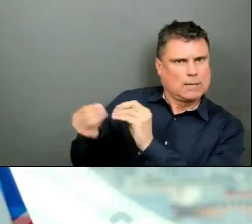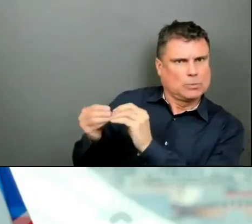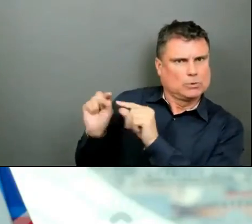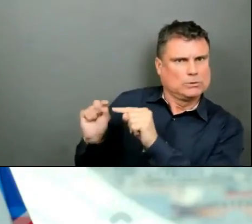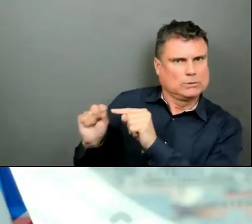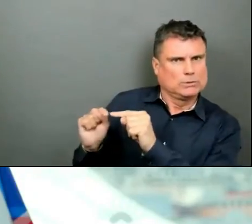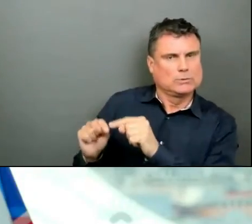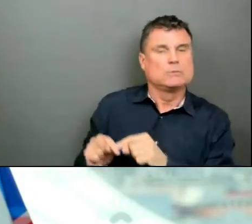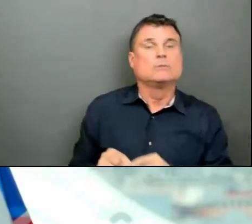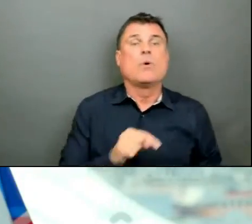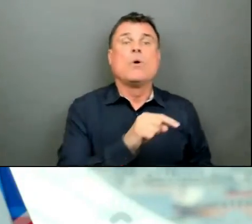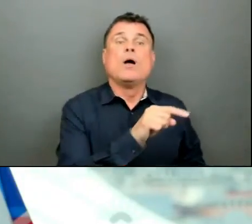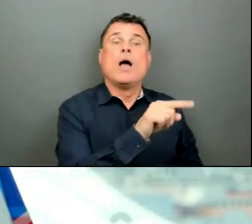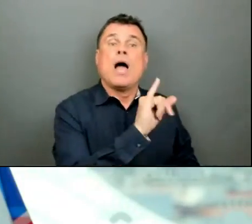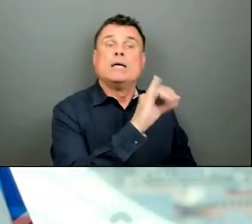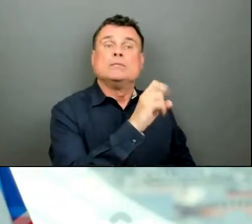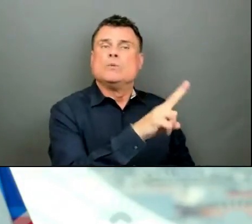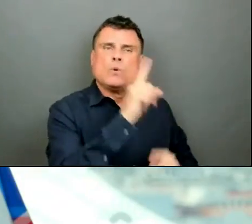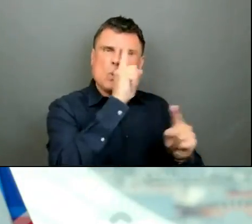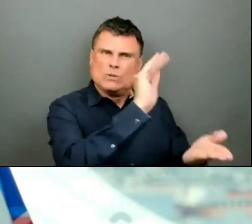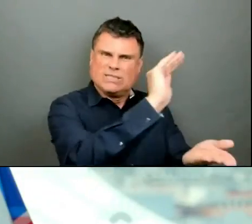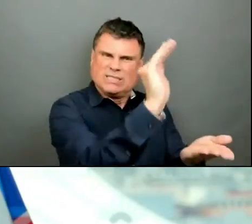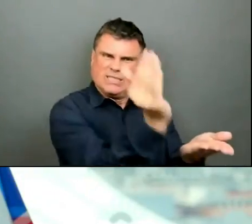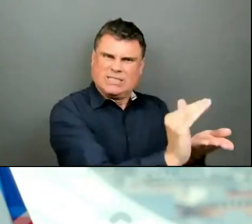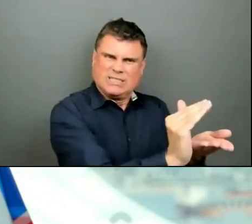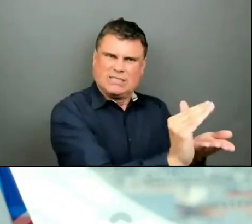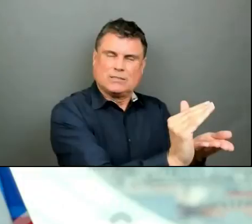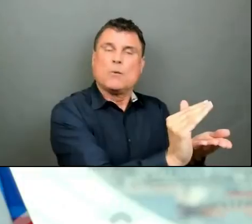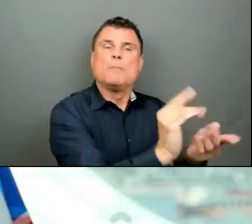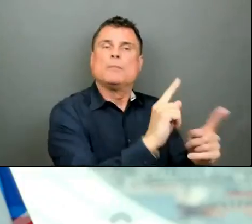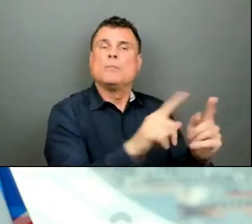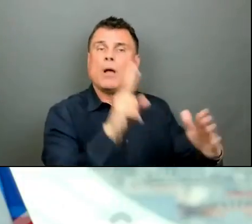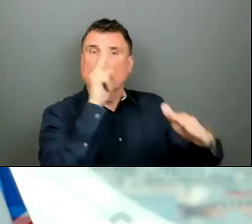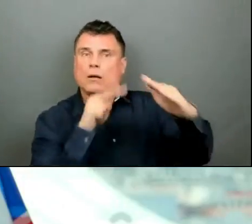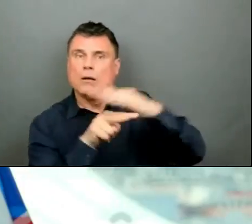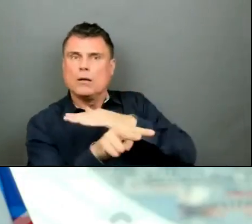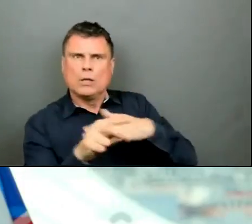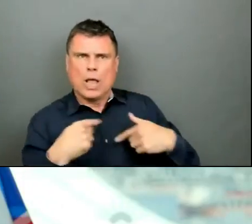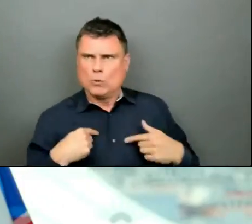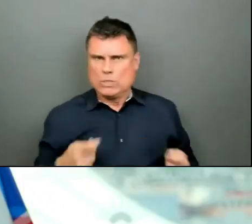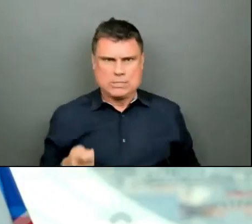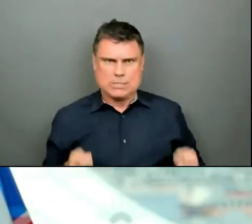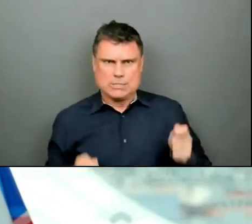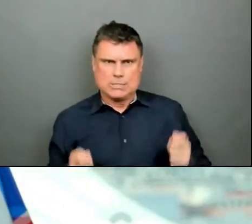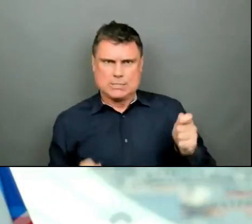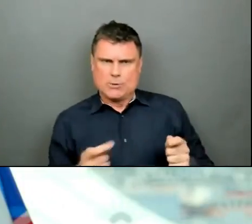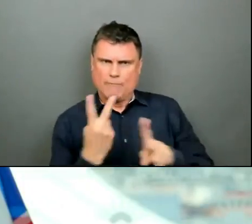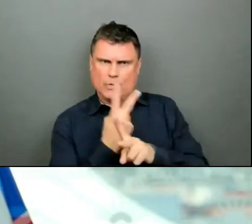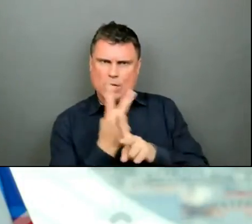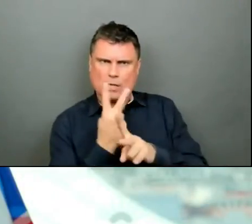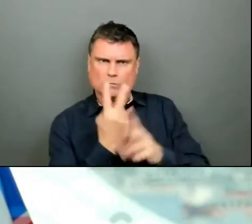time of year but that because of the add JURS ment justments we make. Finally, we